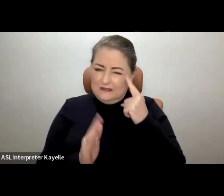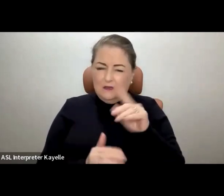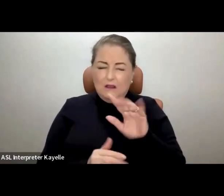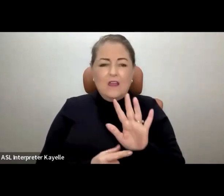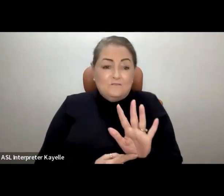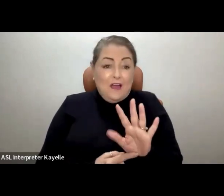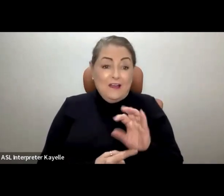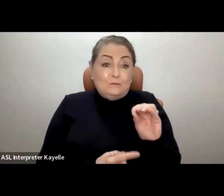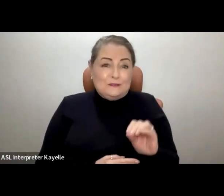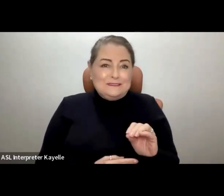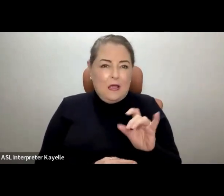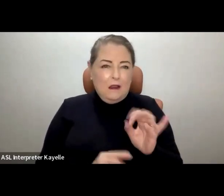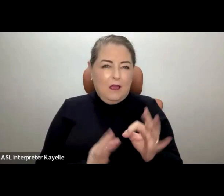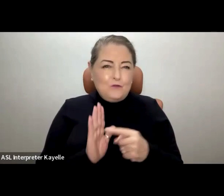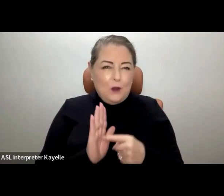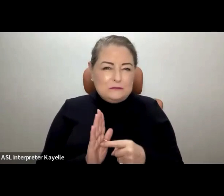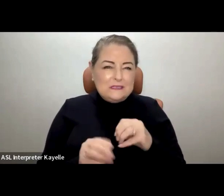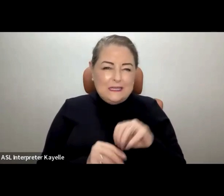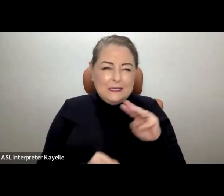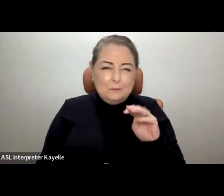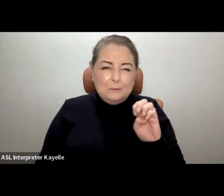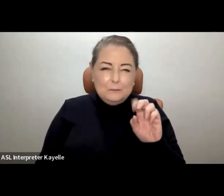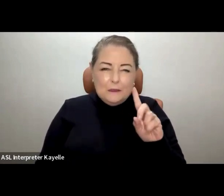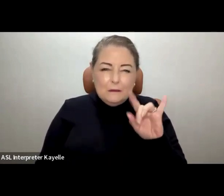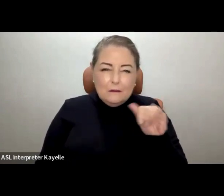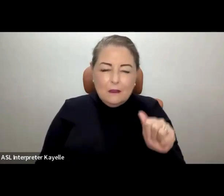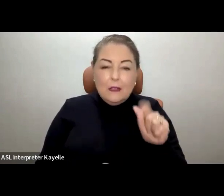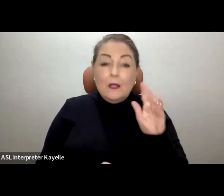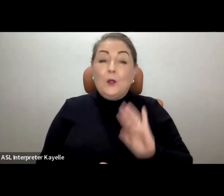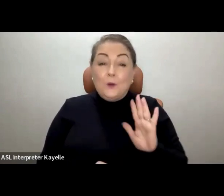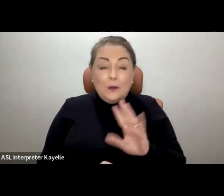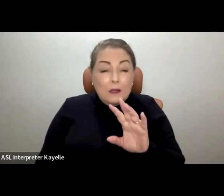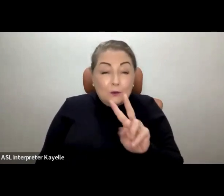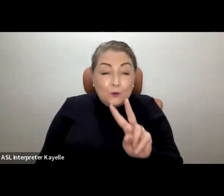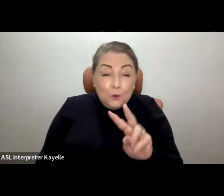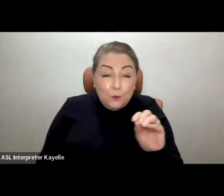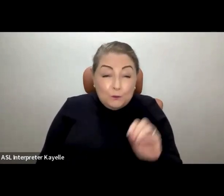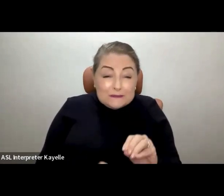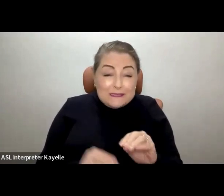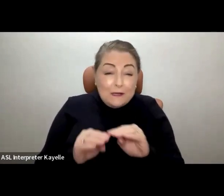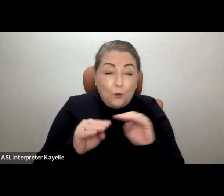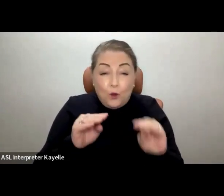of representation in media, when it used to be 2% or lower. And